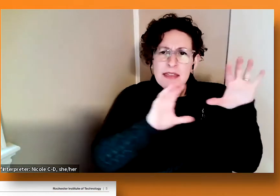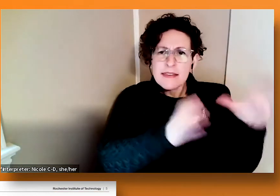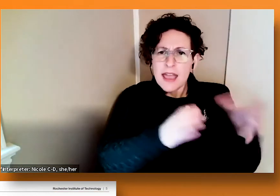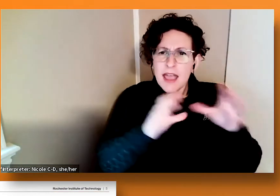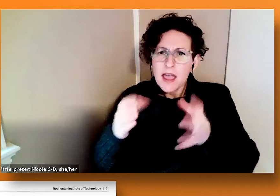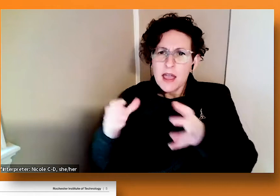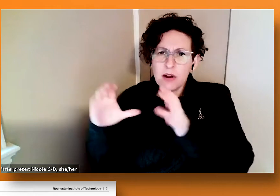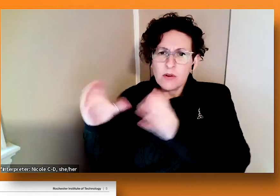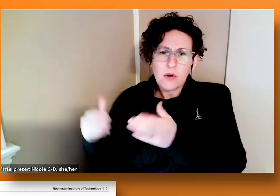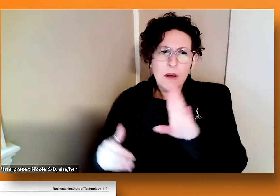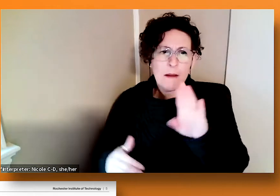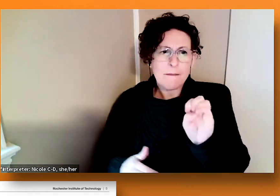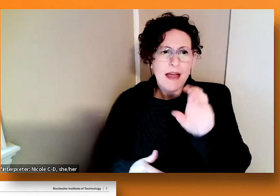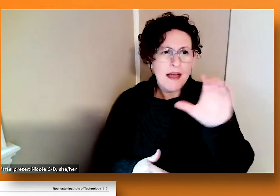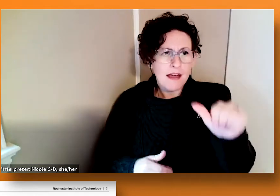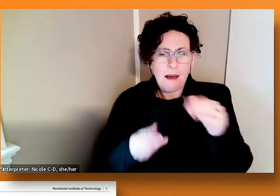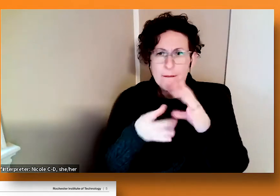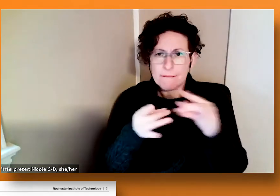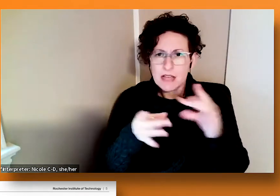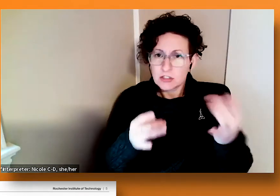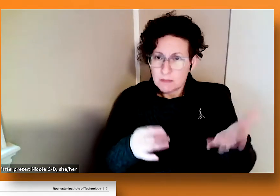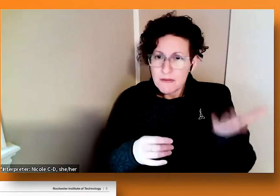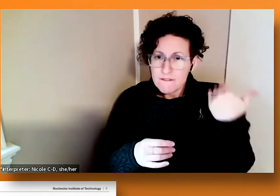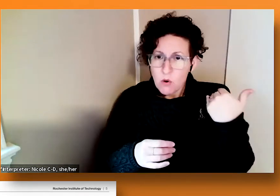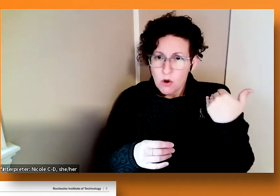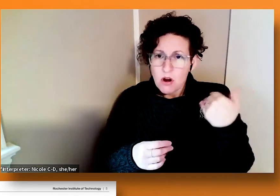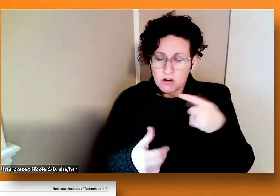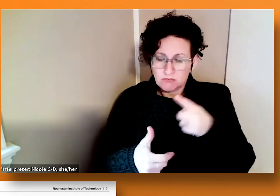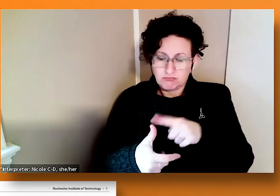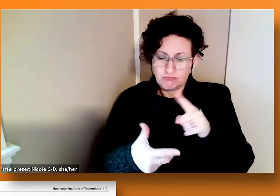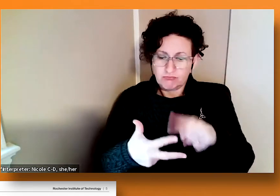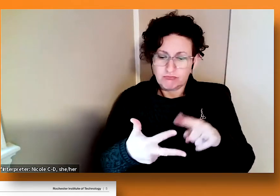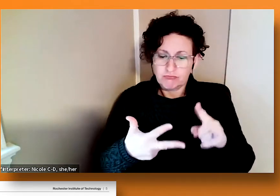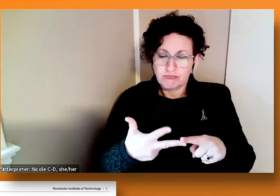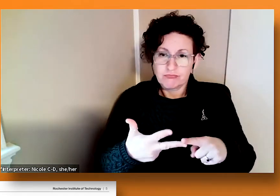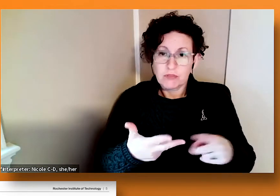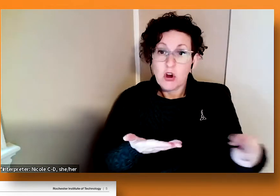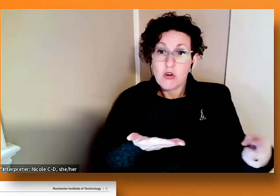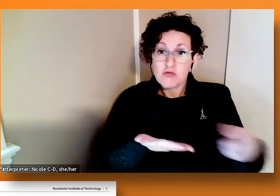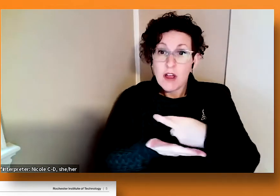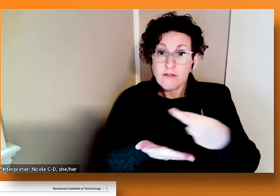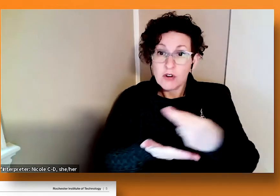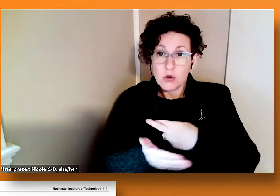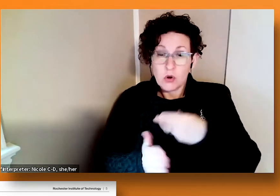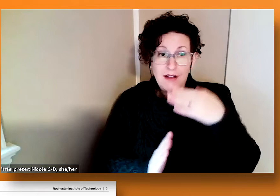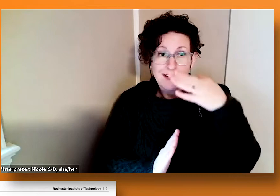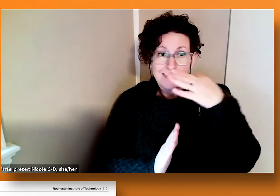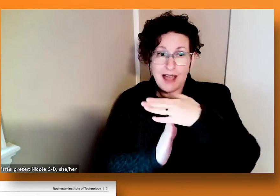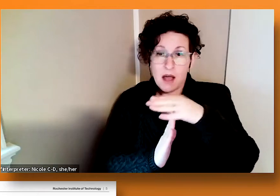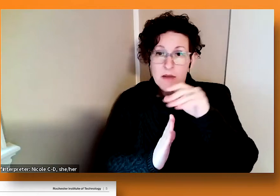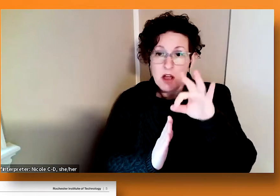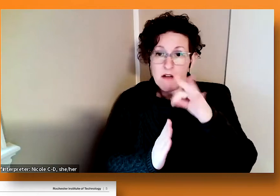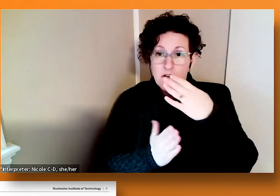So in those major categories that Becca was talking about,